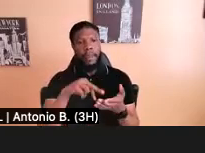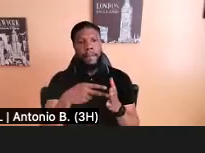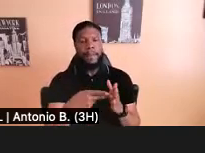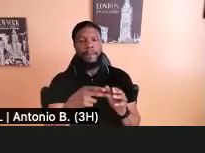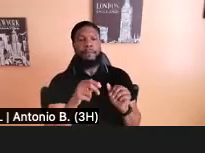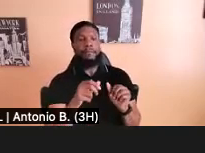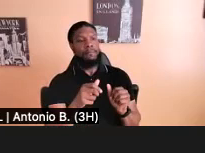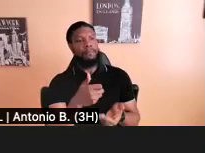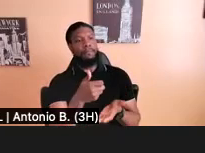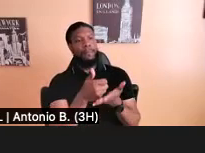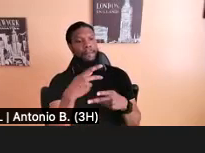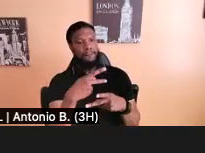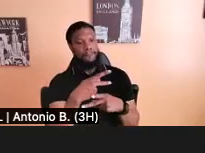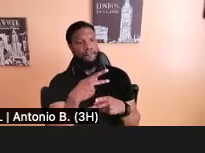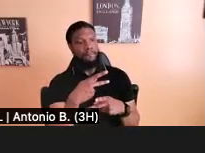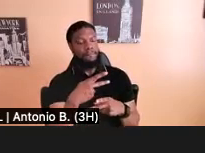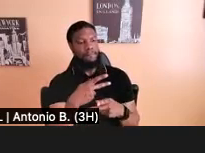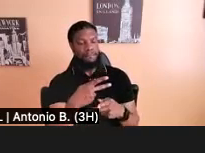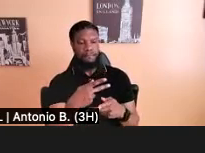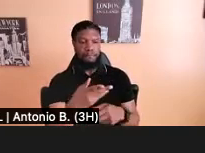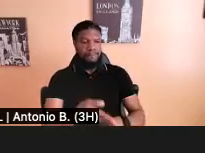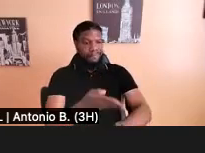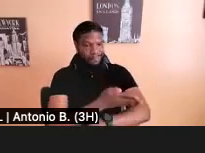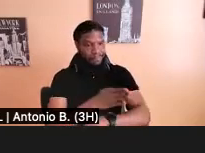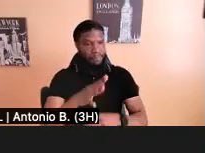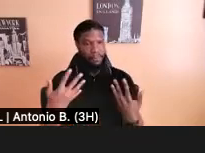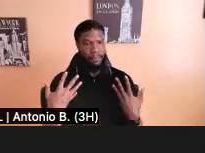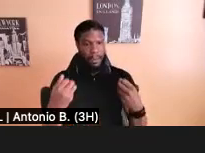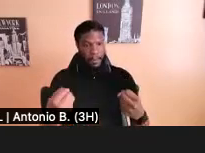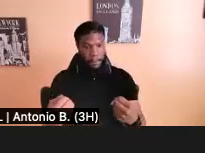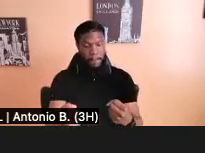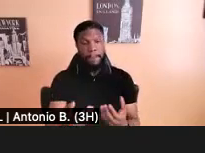And some comments for struggling students could begin with, "I see you've made a good